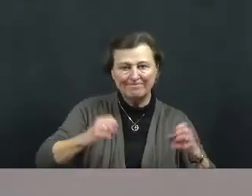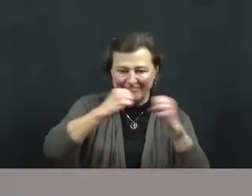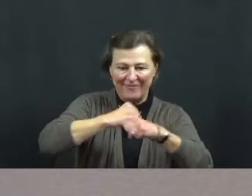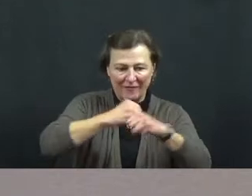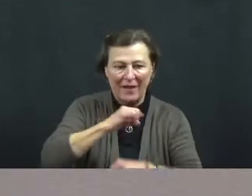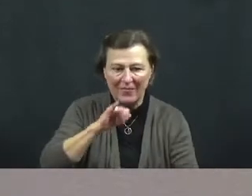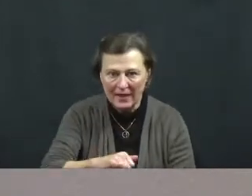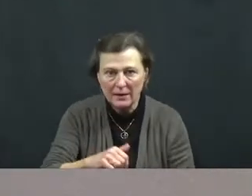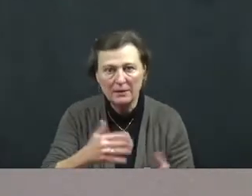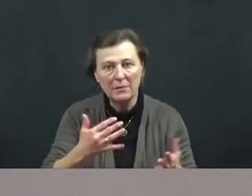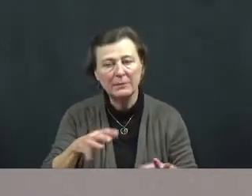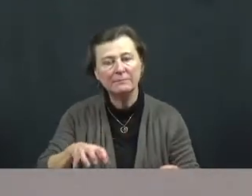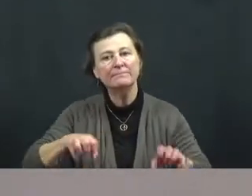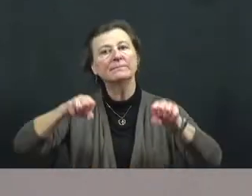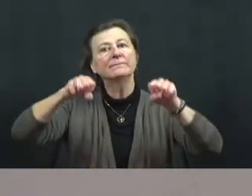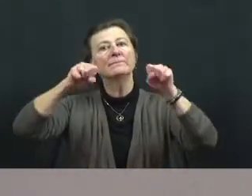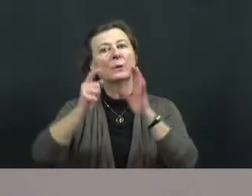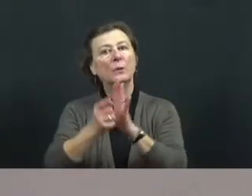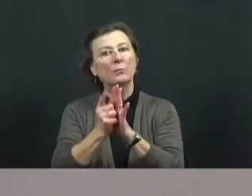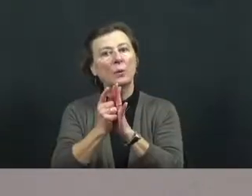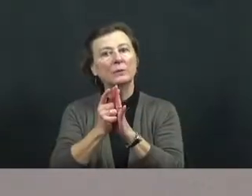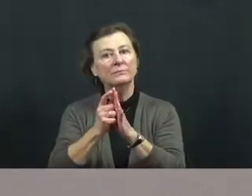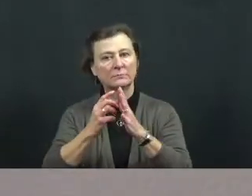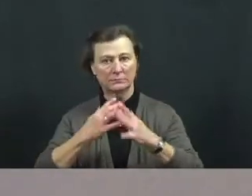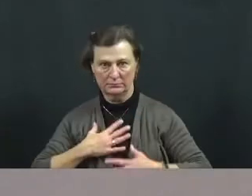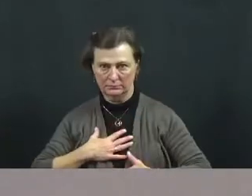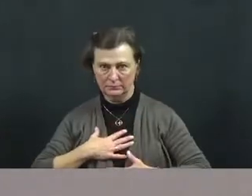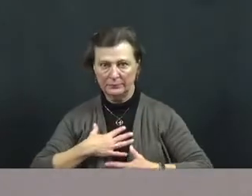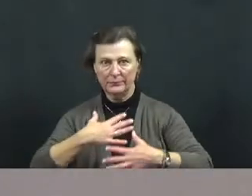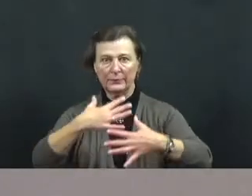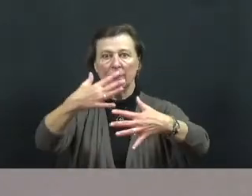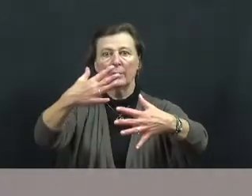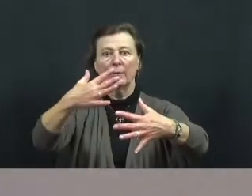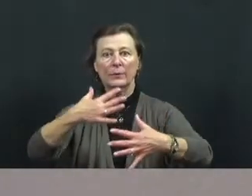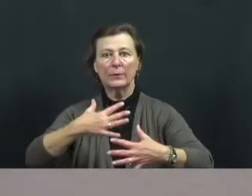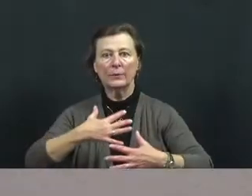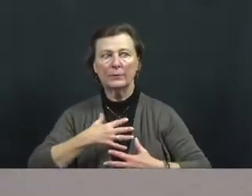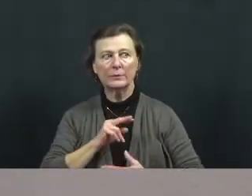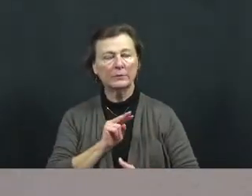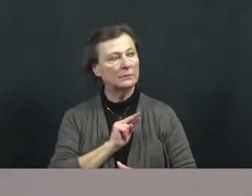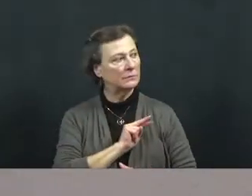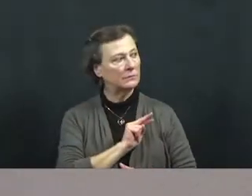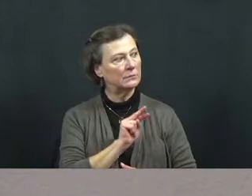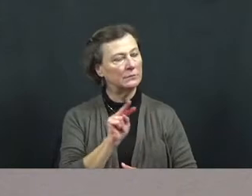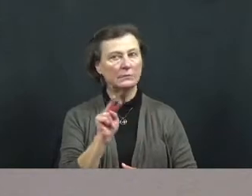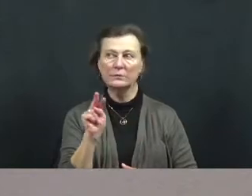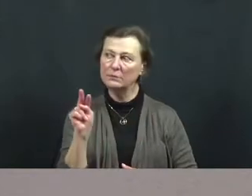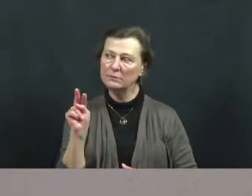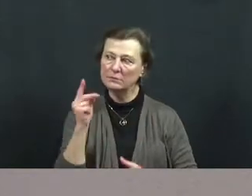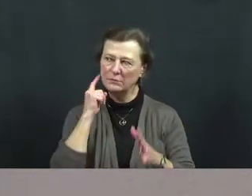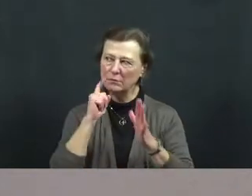Maybe take a moment, a breath, and notice the world around you.